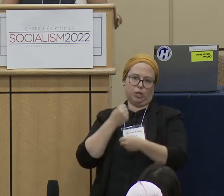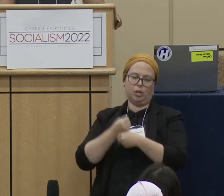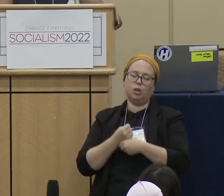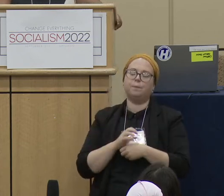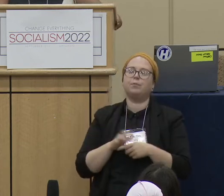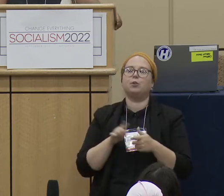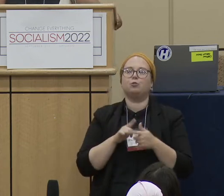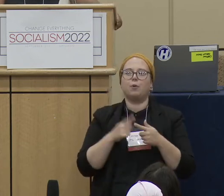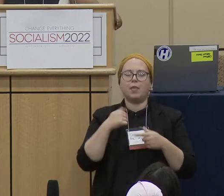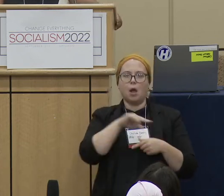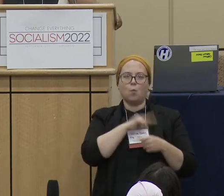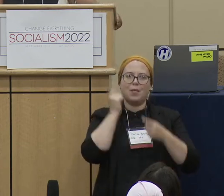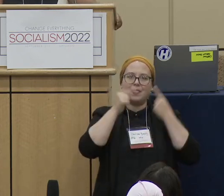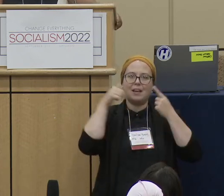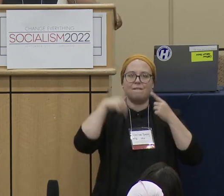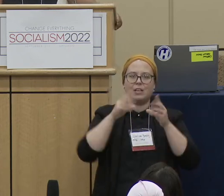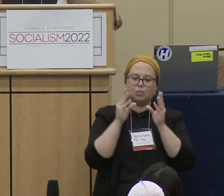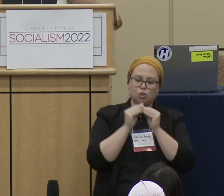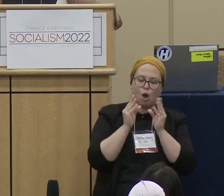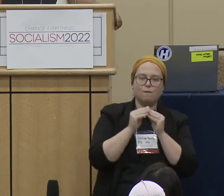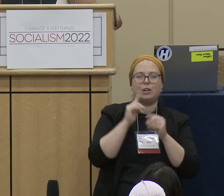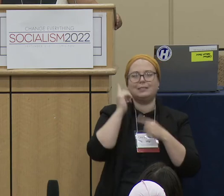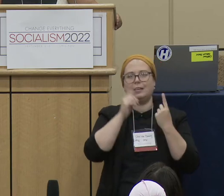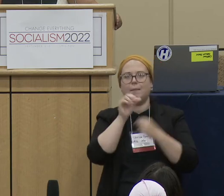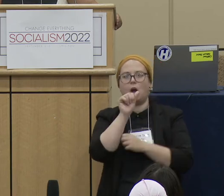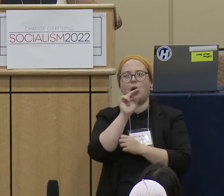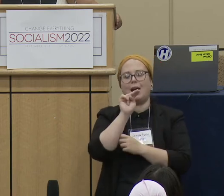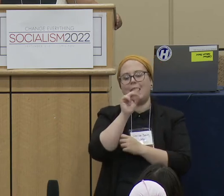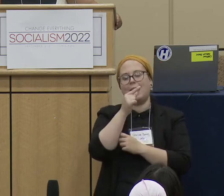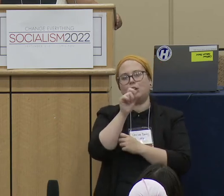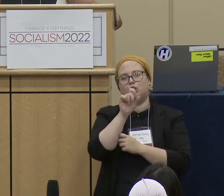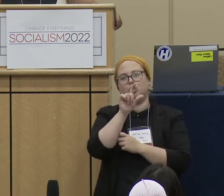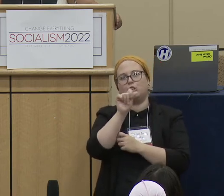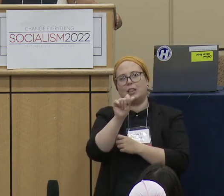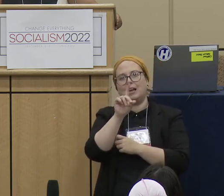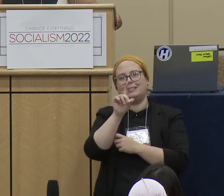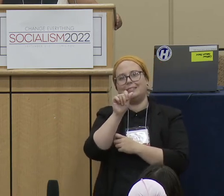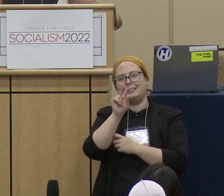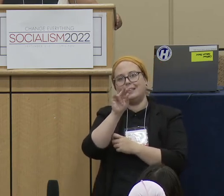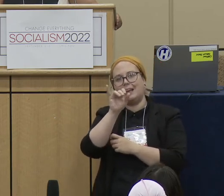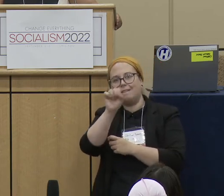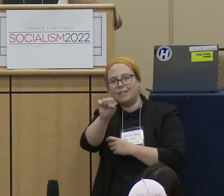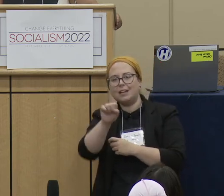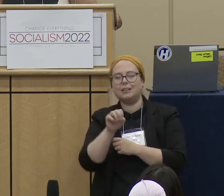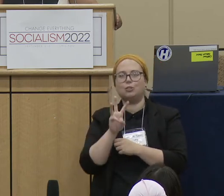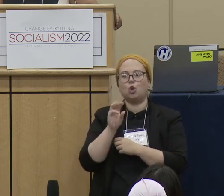who died earlier this year . Then we think of this conference and think of people like Angela Davis, Ruthie